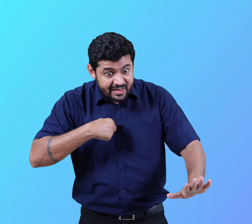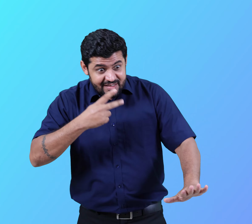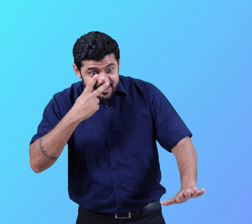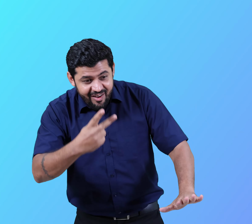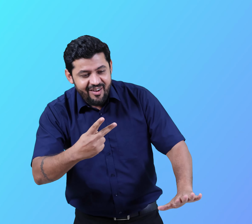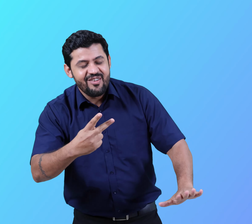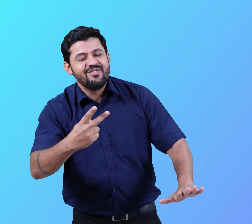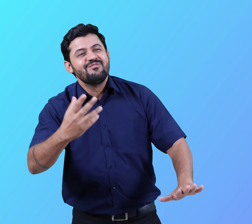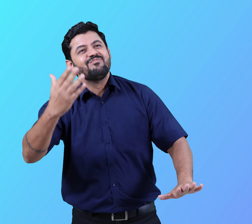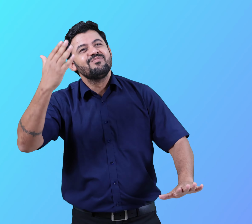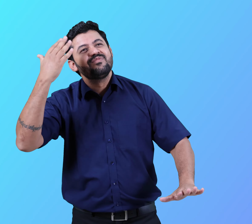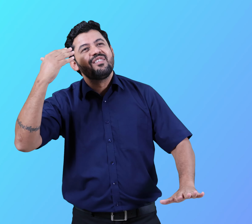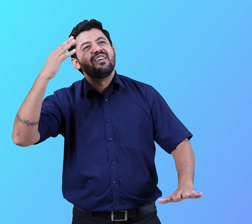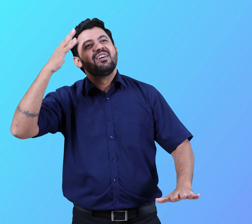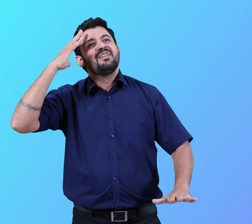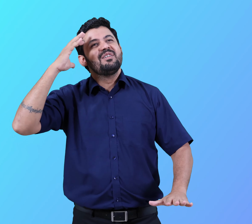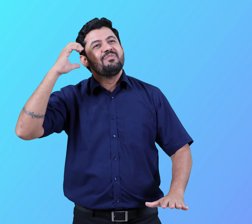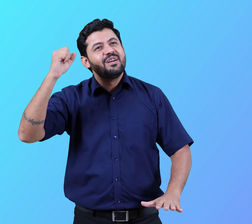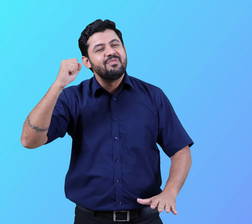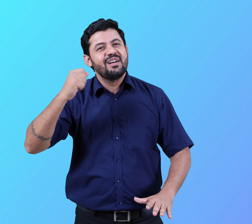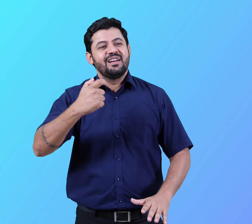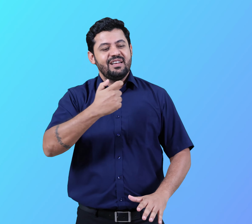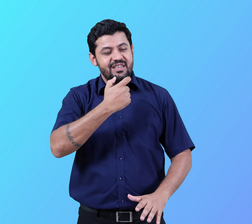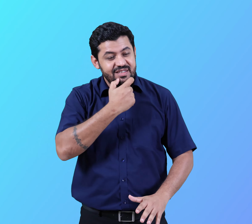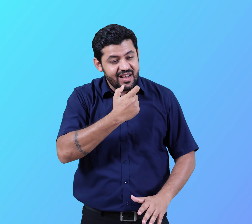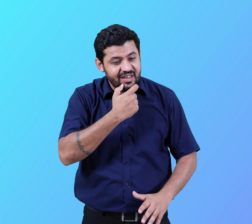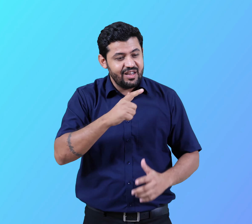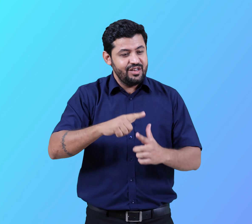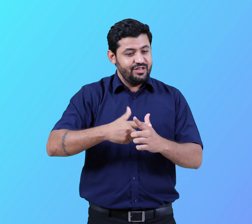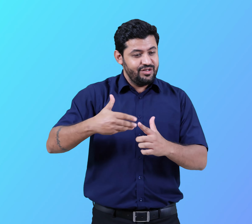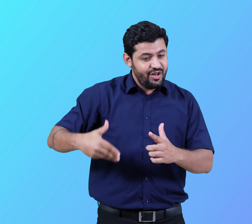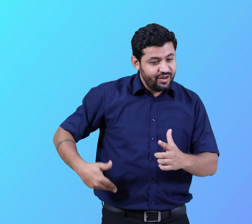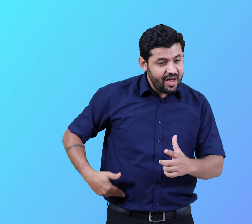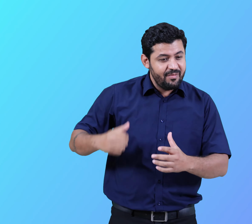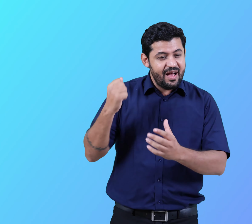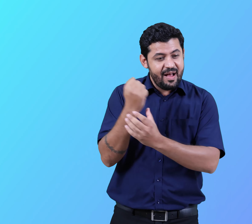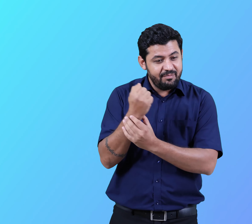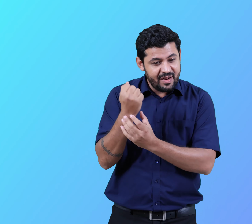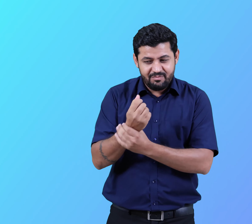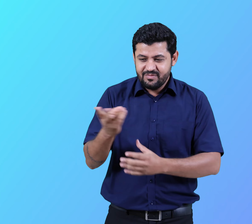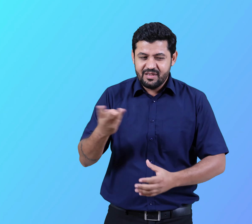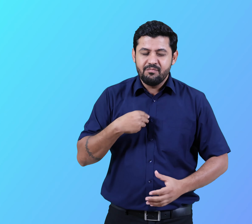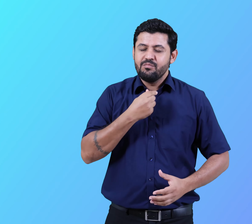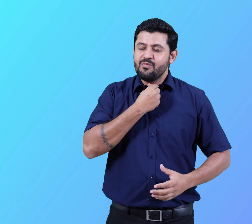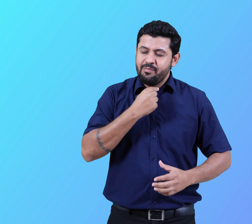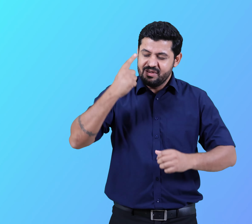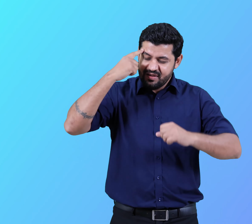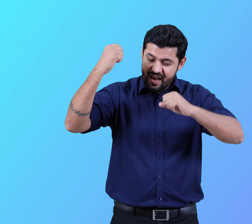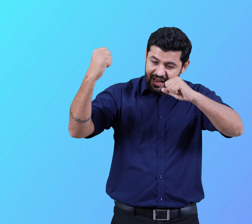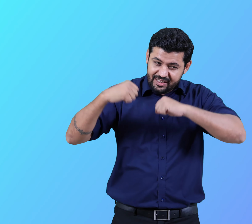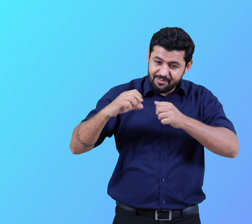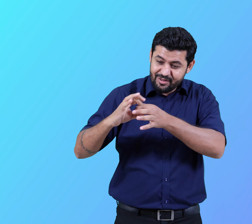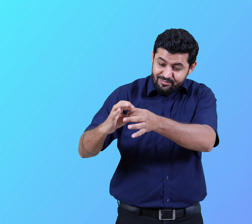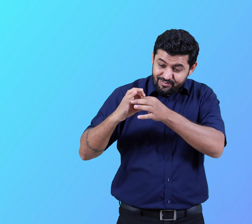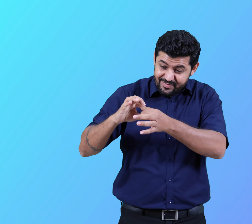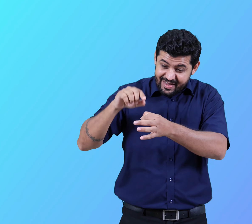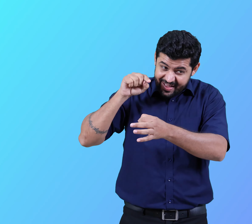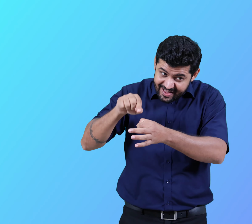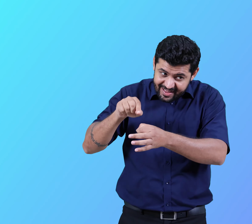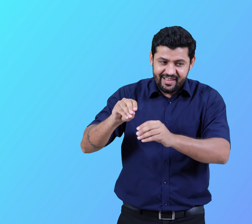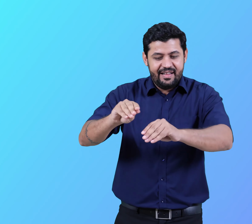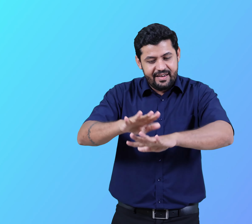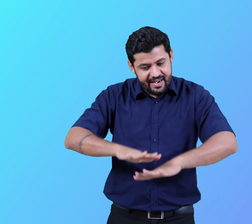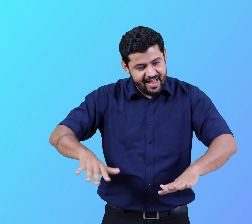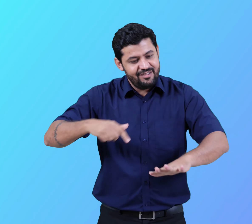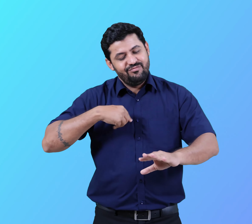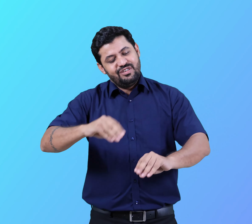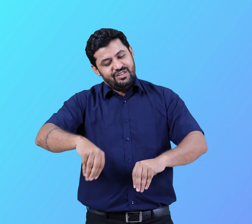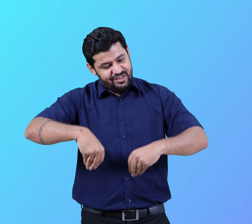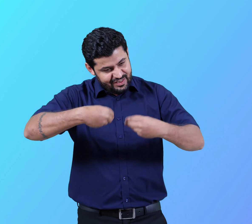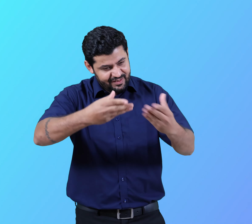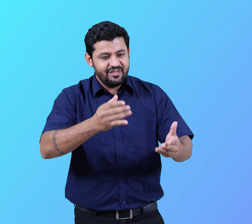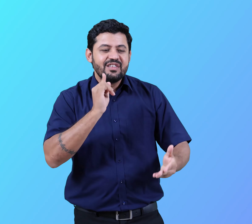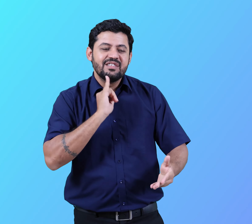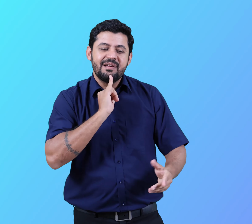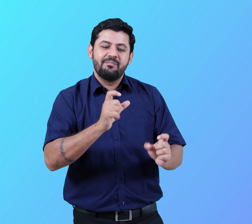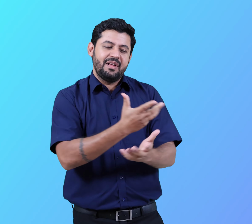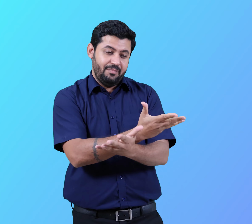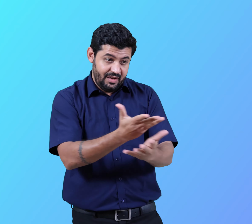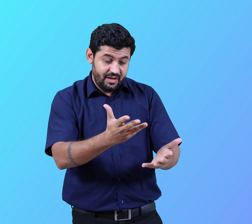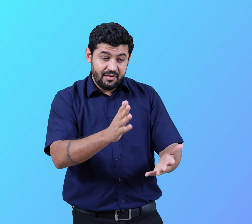If they do, I will remember my agreement with Jacob. I will remember my agreement with Isaac. I will remember my agreement with Abraham, and I will remember the land.